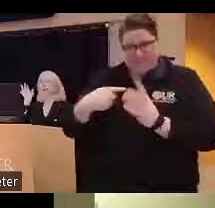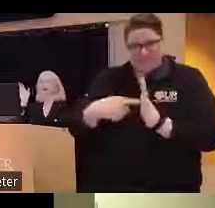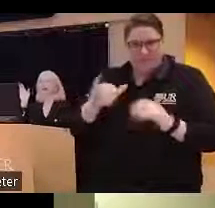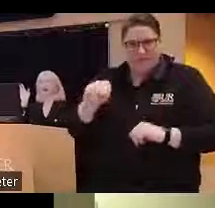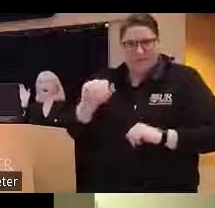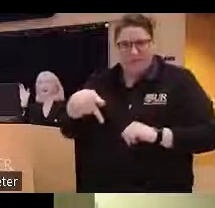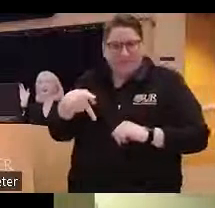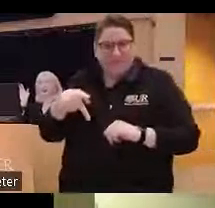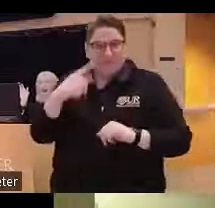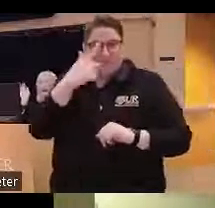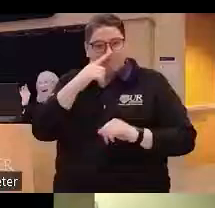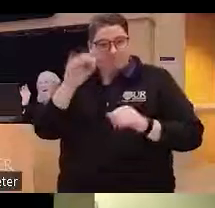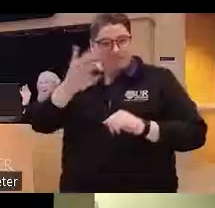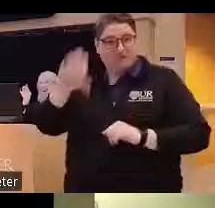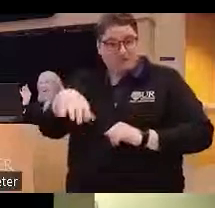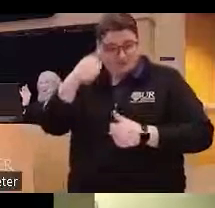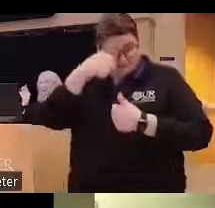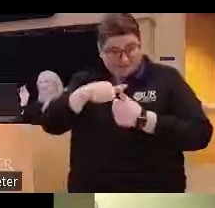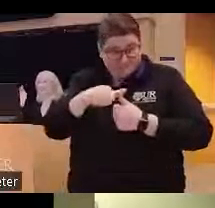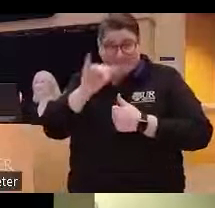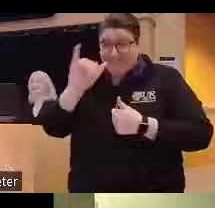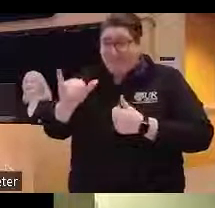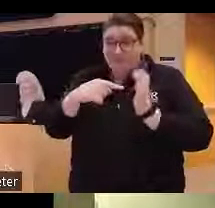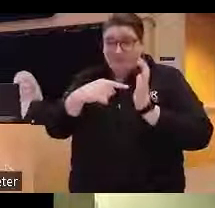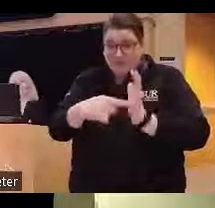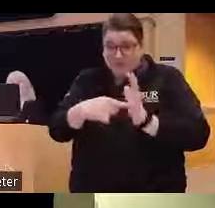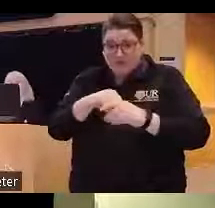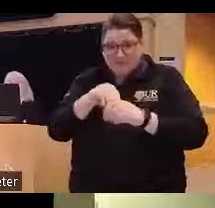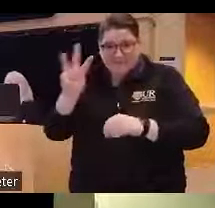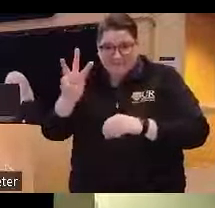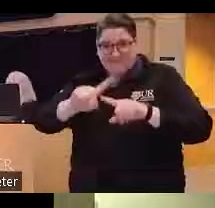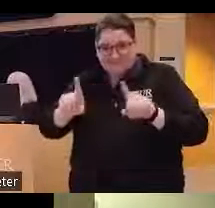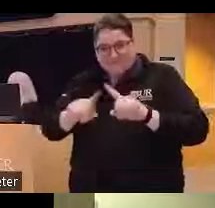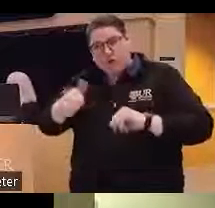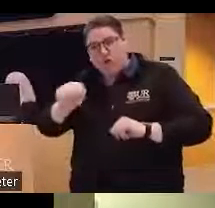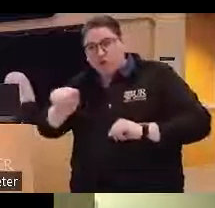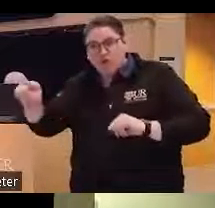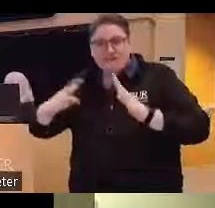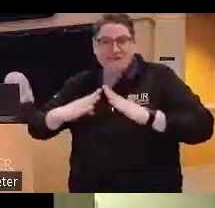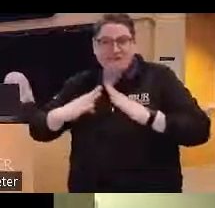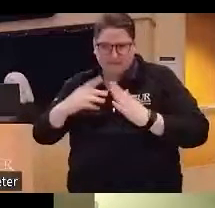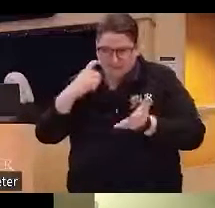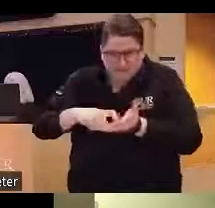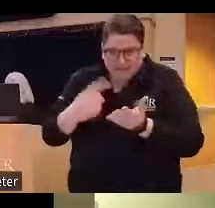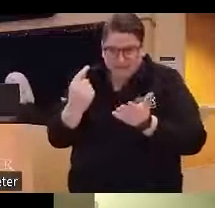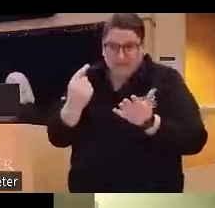of Chicago um that was shown in six other cities as well that there were areas of the city with